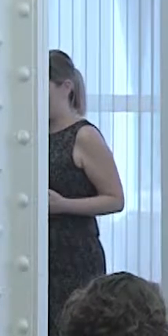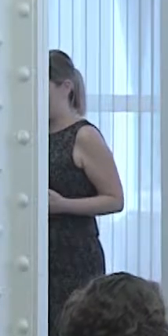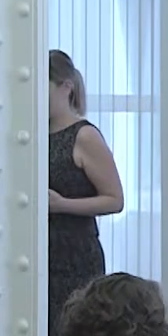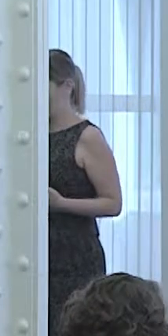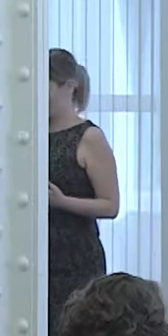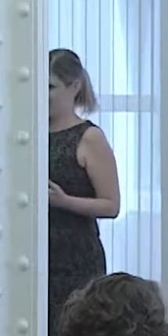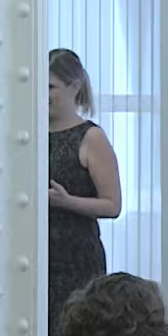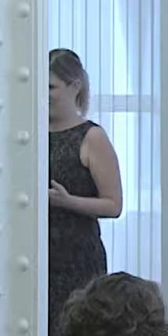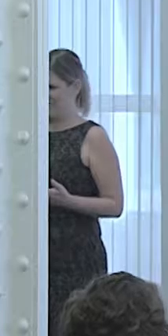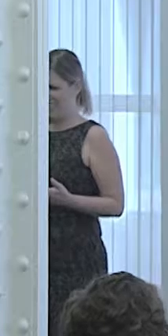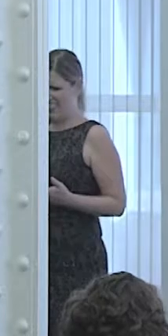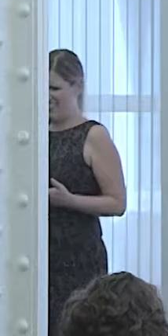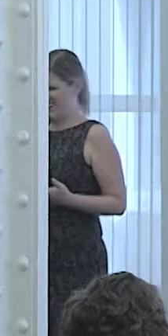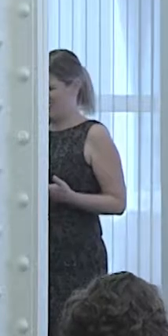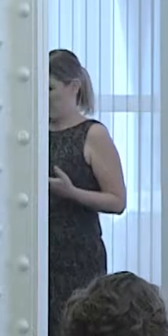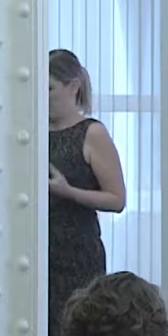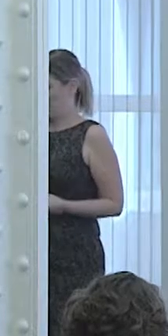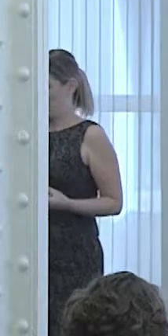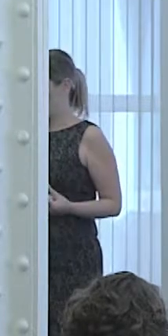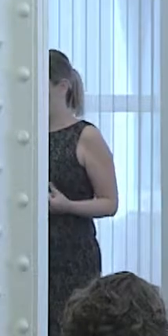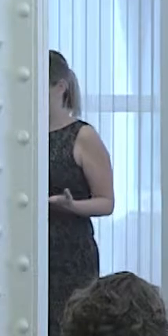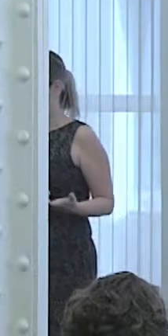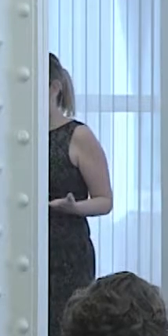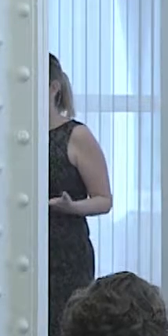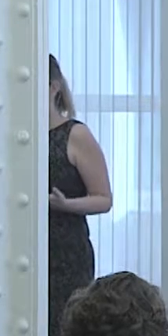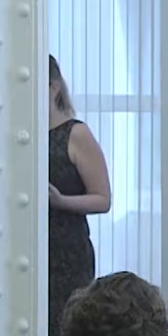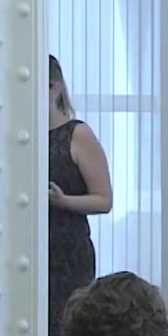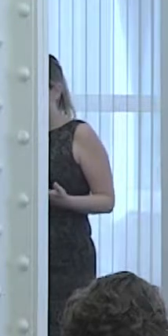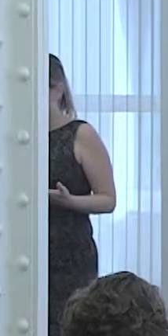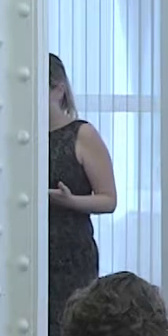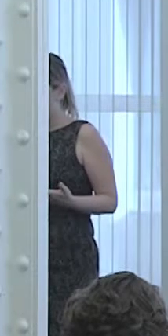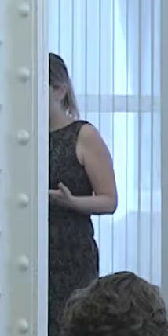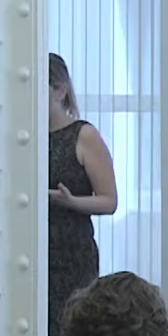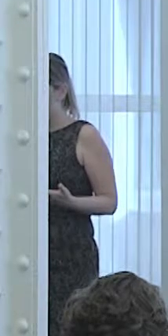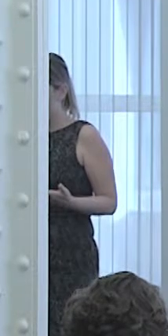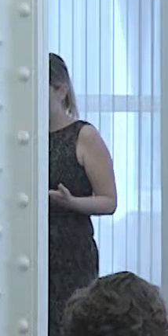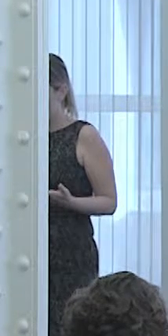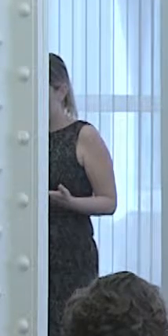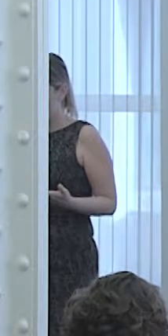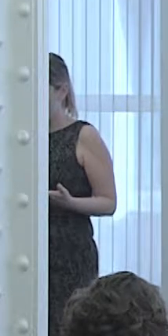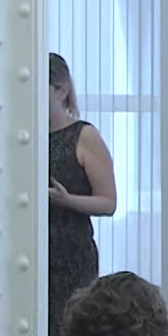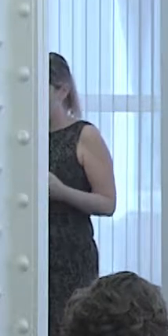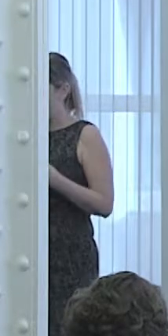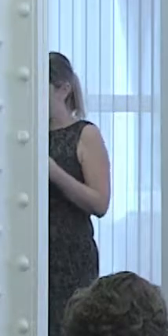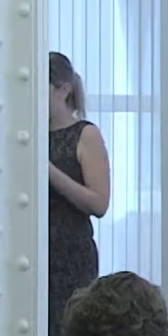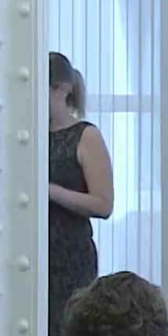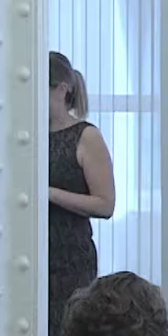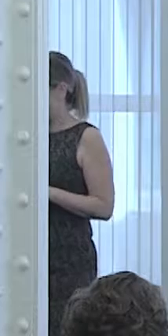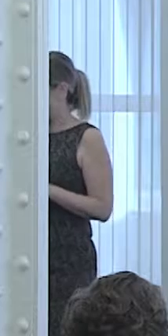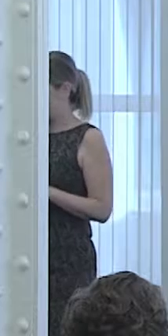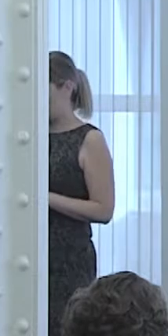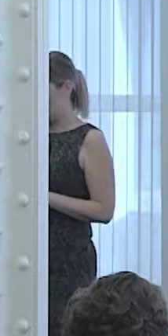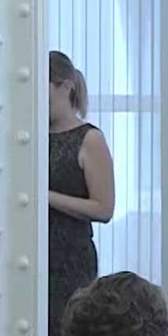Which is also bullshit. Because consent can be given and taken in a variety of ways.